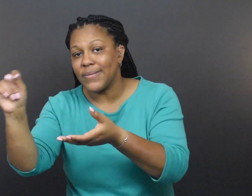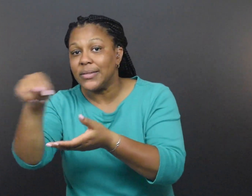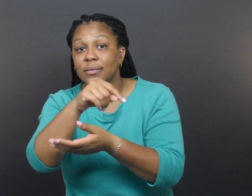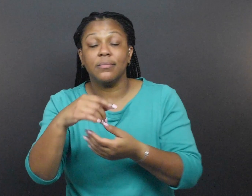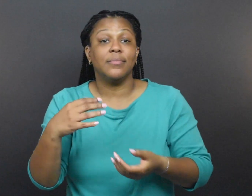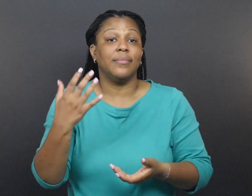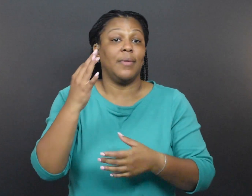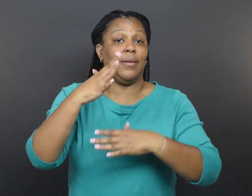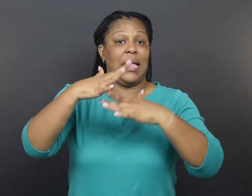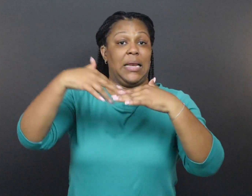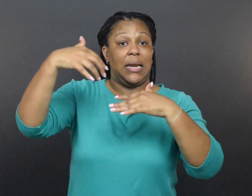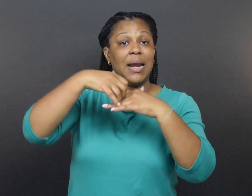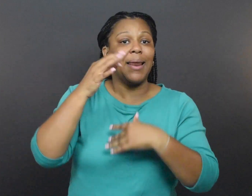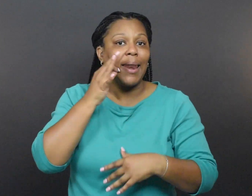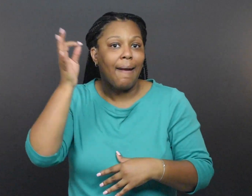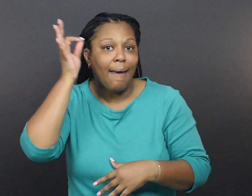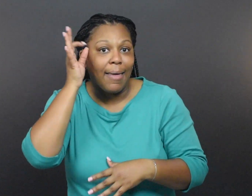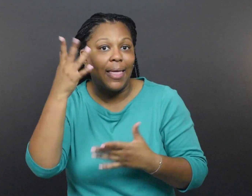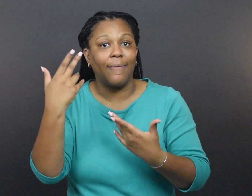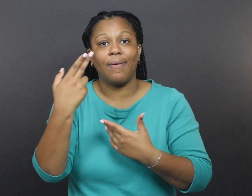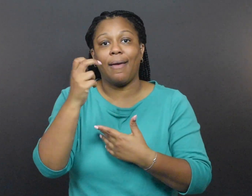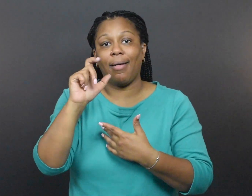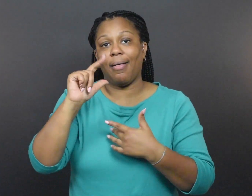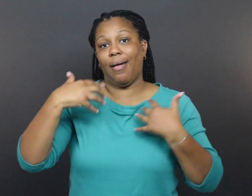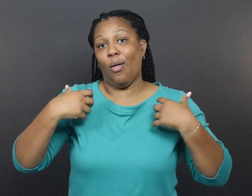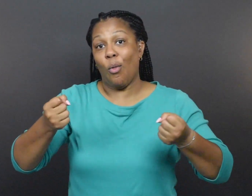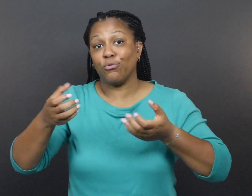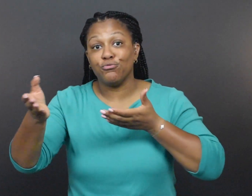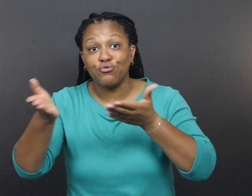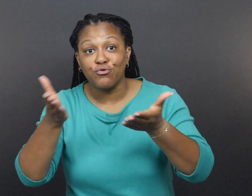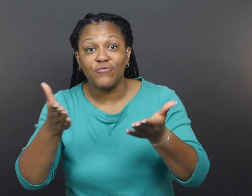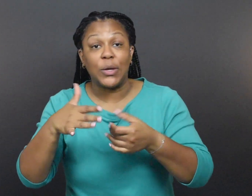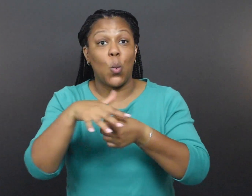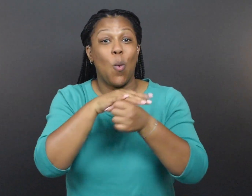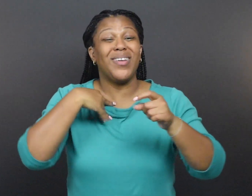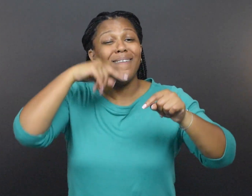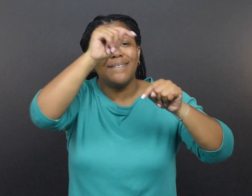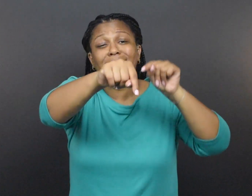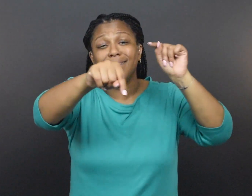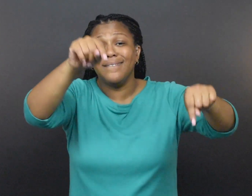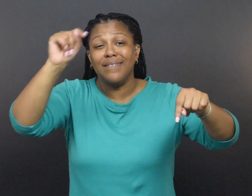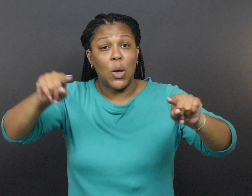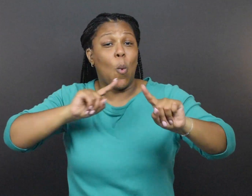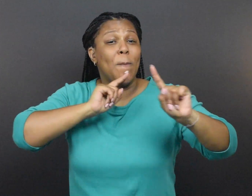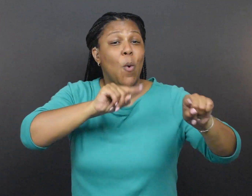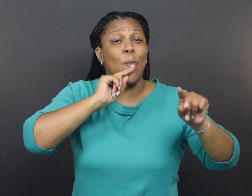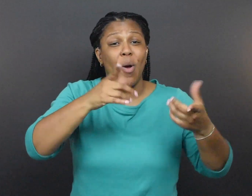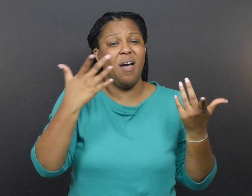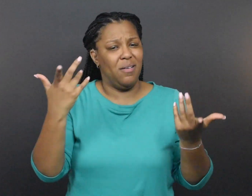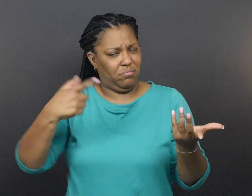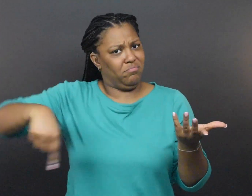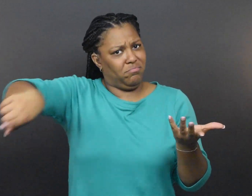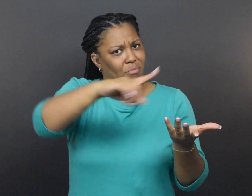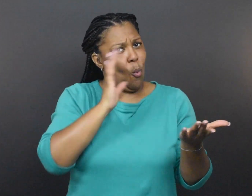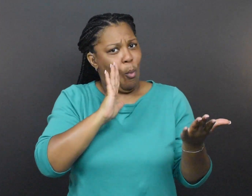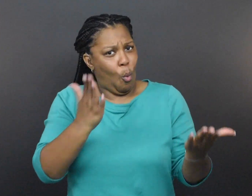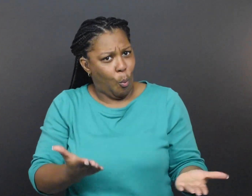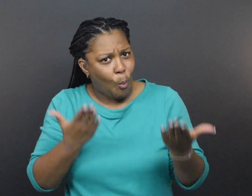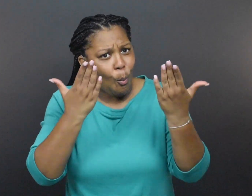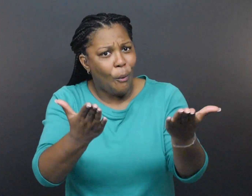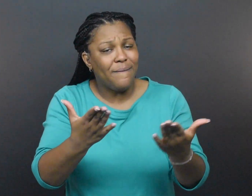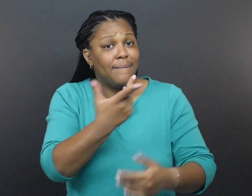and Indian Health Service locations report that they will offer the vaccine to children between